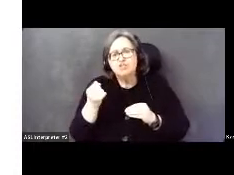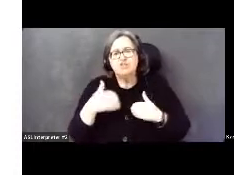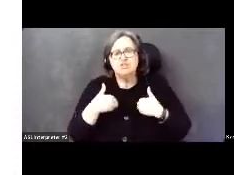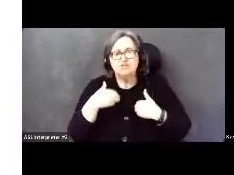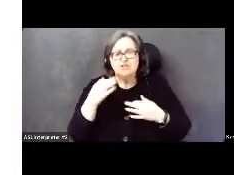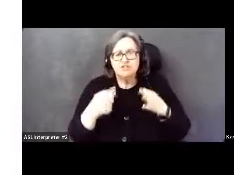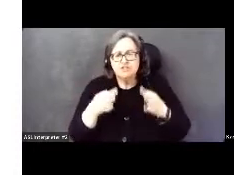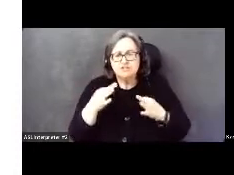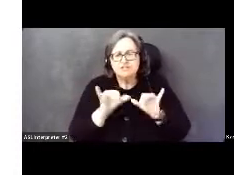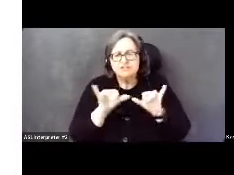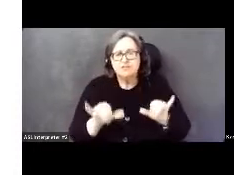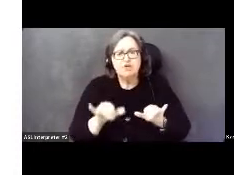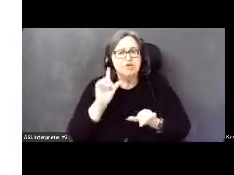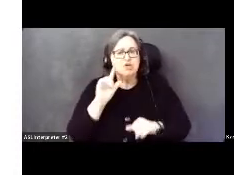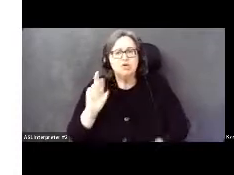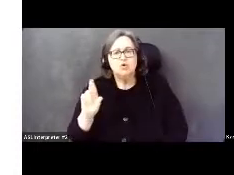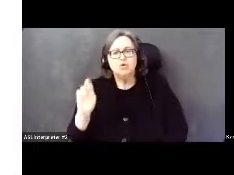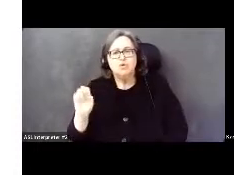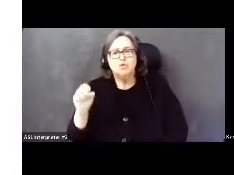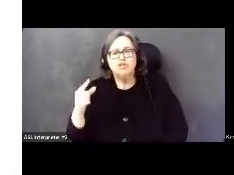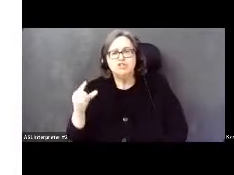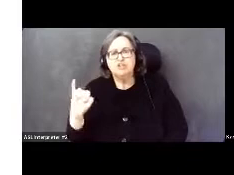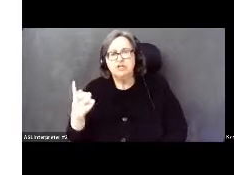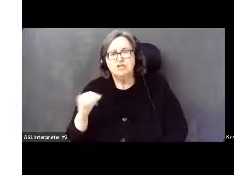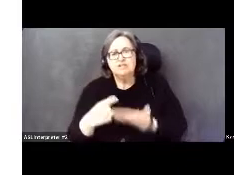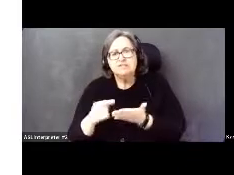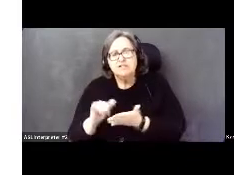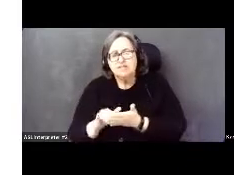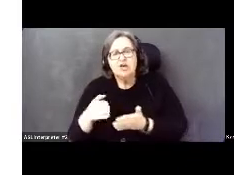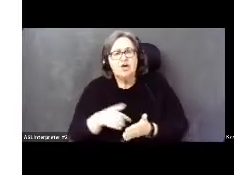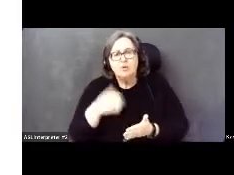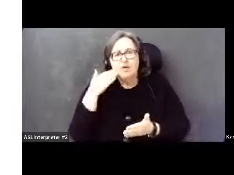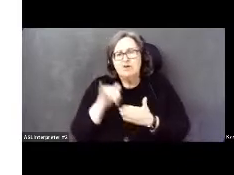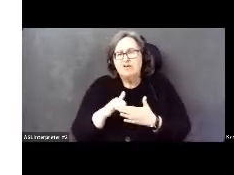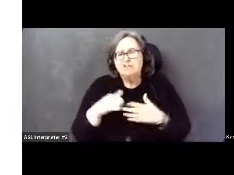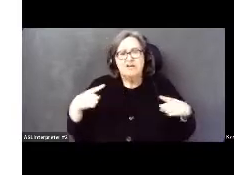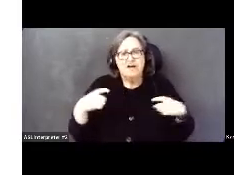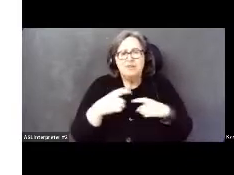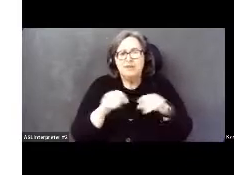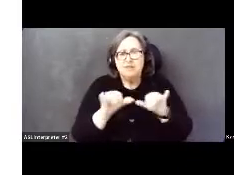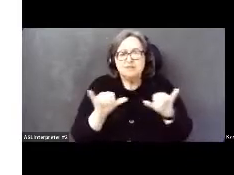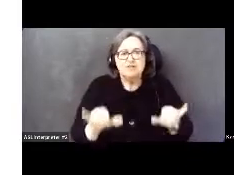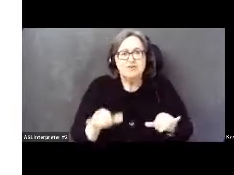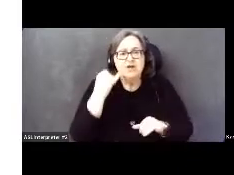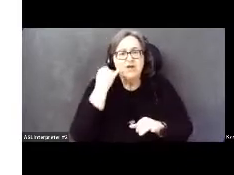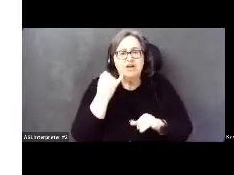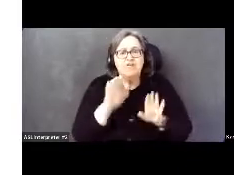heard Regi talk about this system earlier. We all know this is a complex system. If I opened up the guide, it is going to help